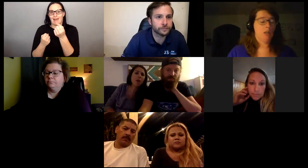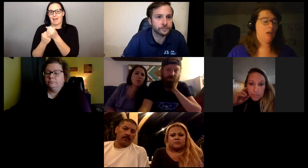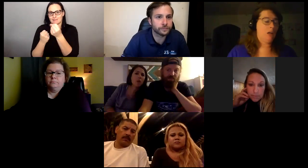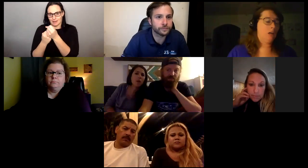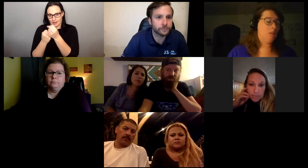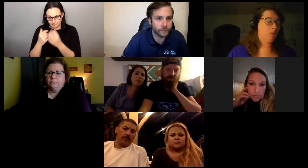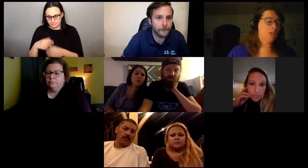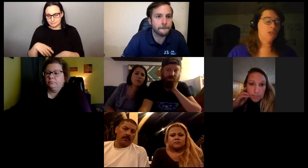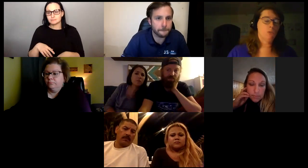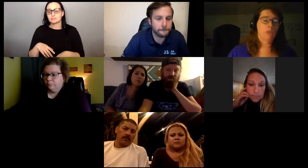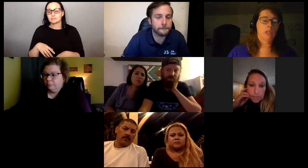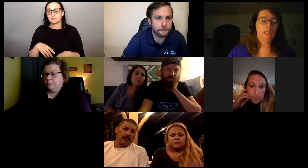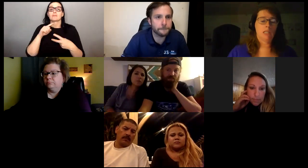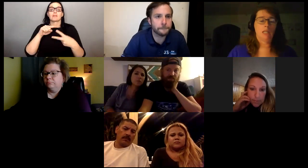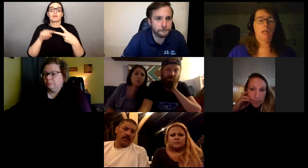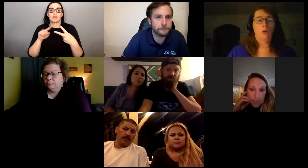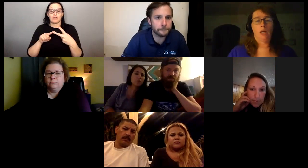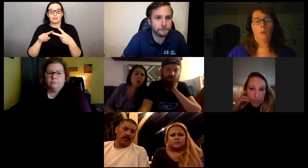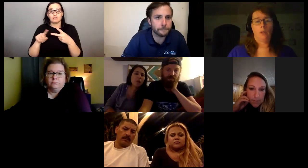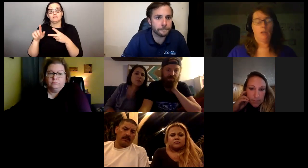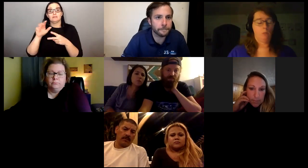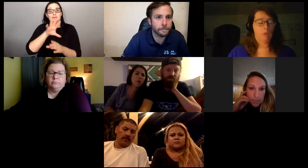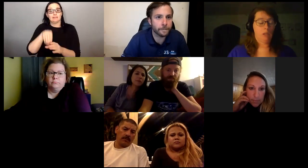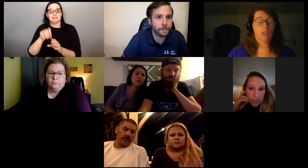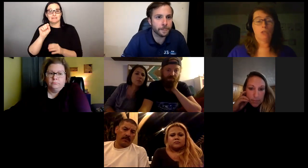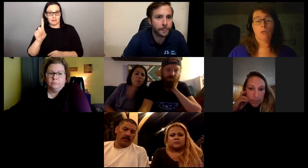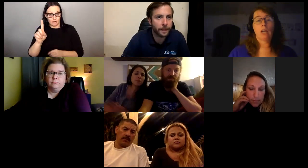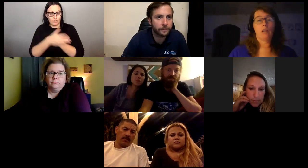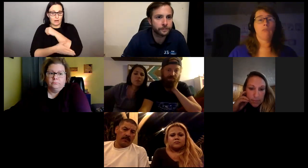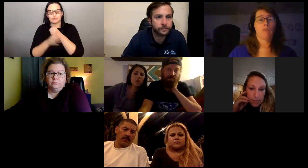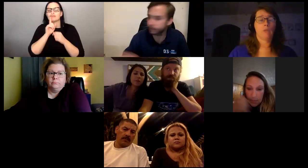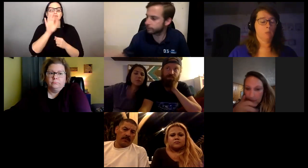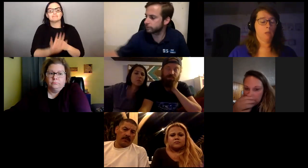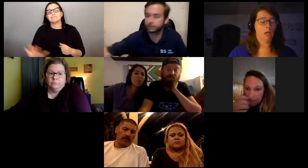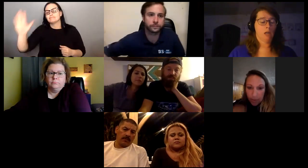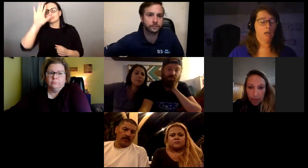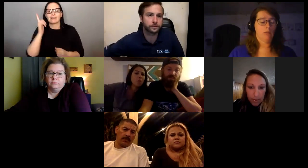um also within san diego county and it's